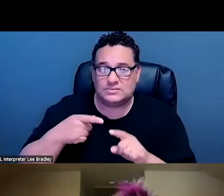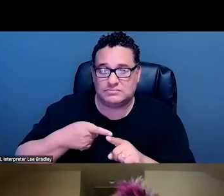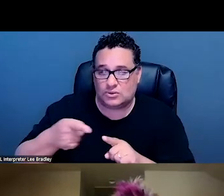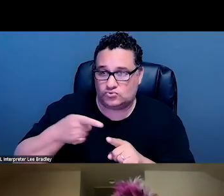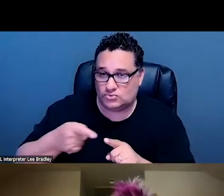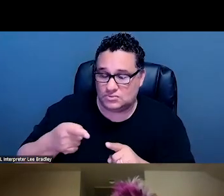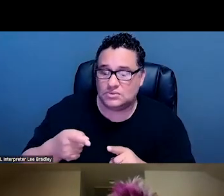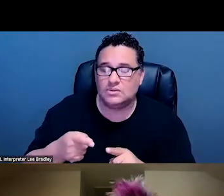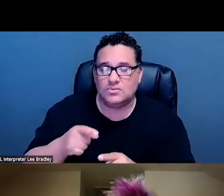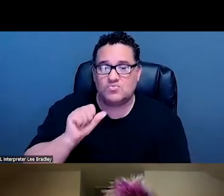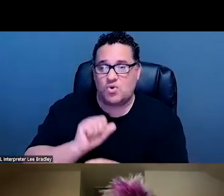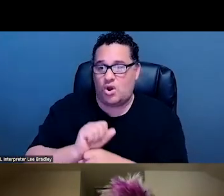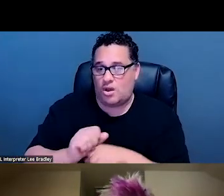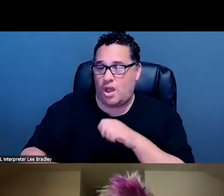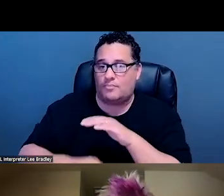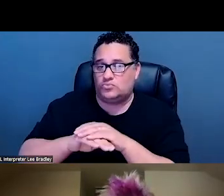TO WORK UP TO 50% OF THEIR SHIFTS FROM HOME.